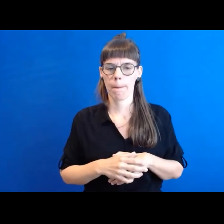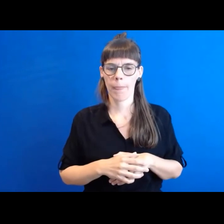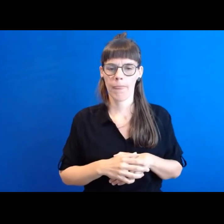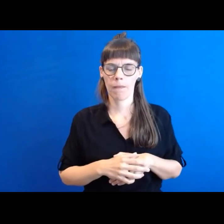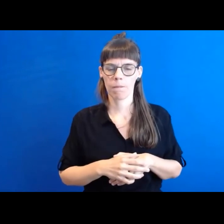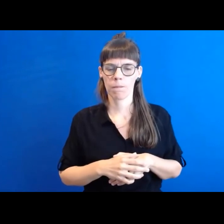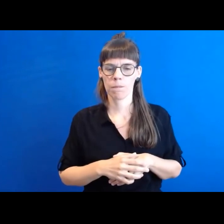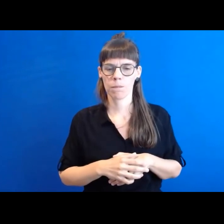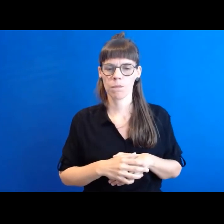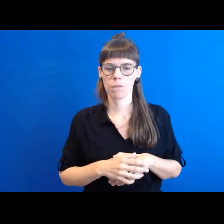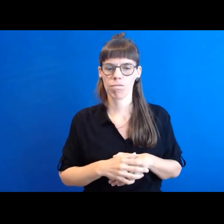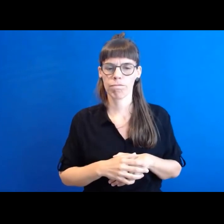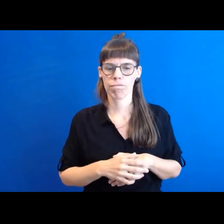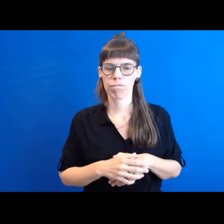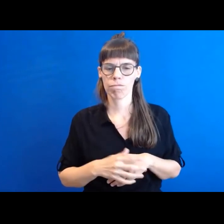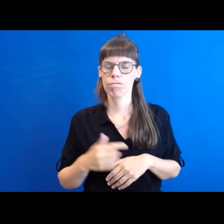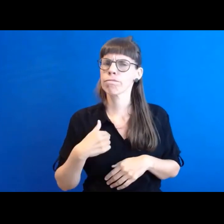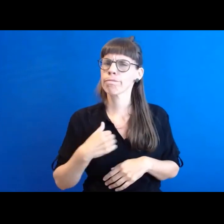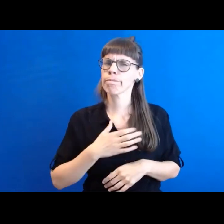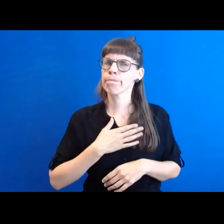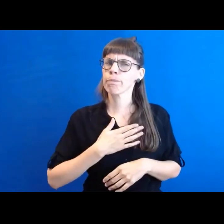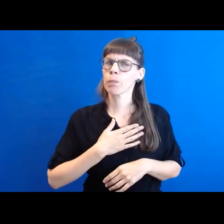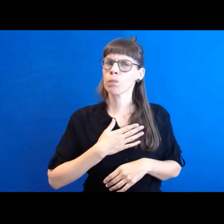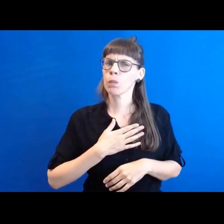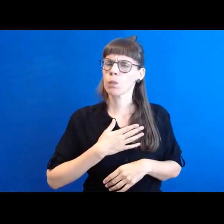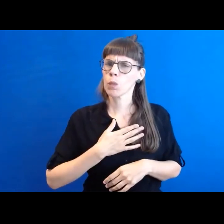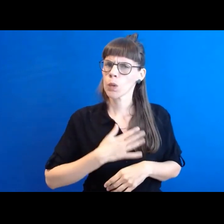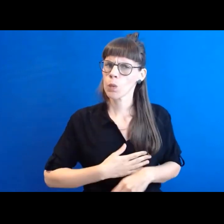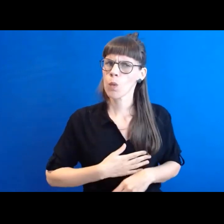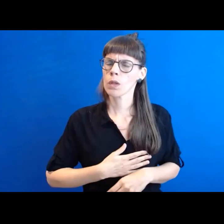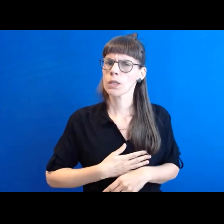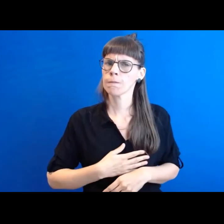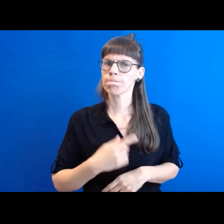this Latin American organization network